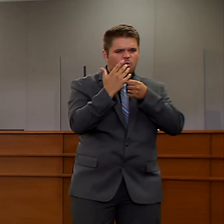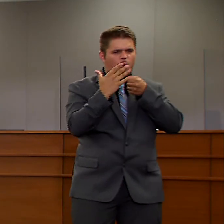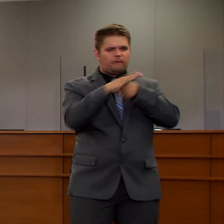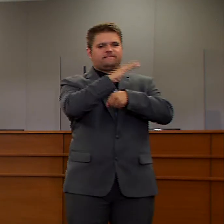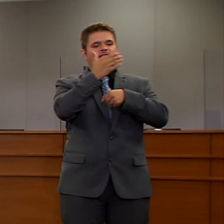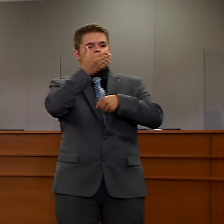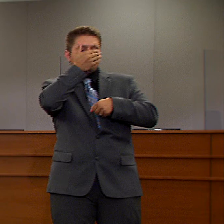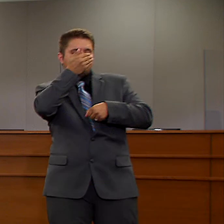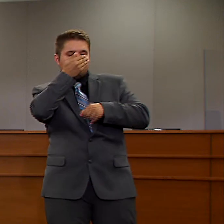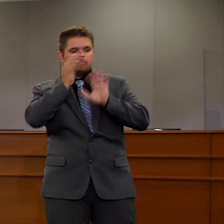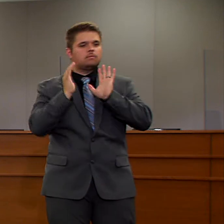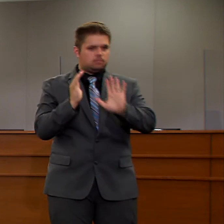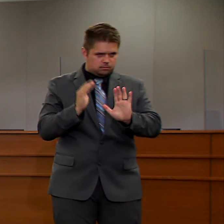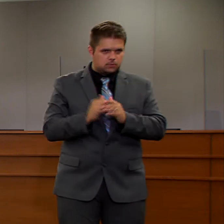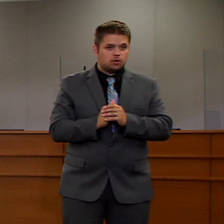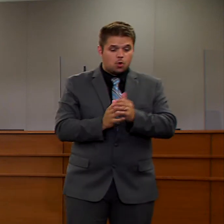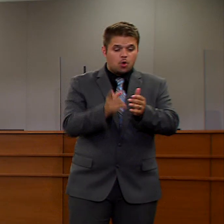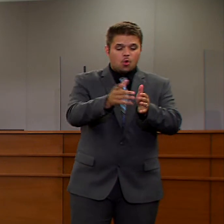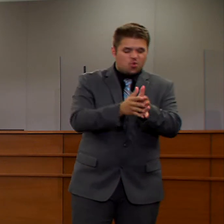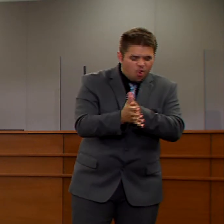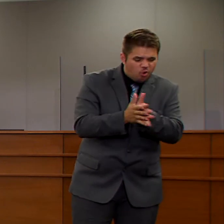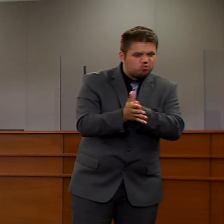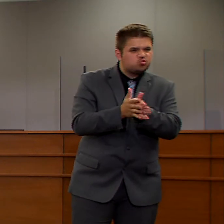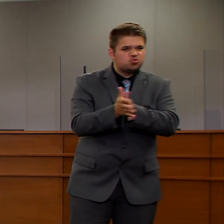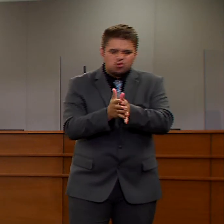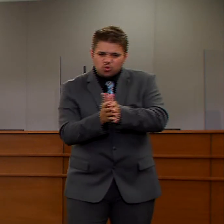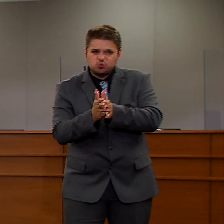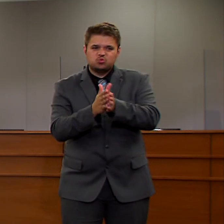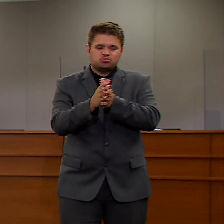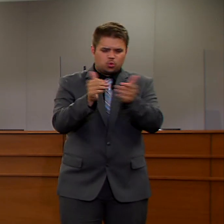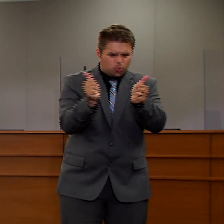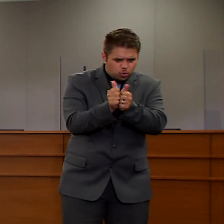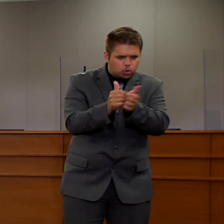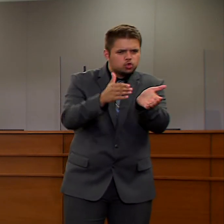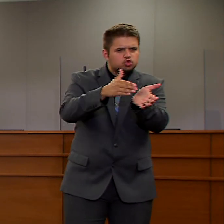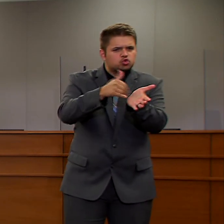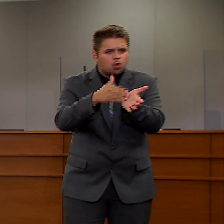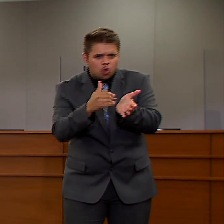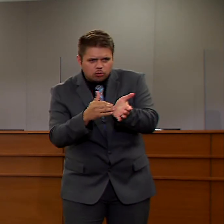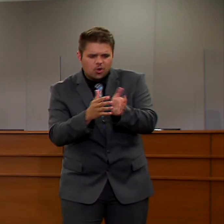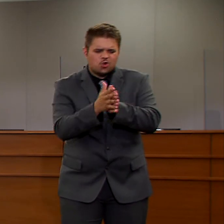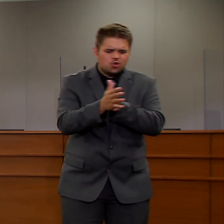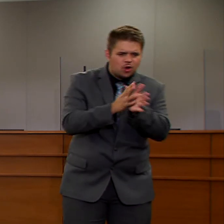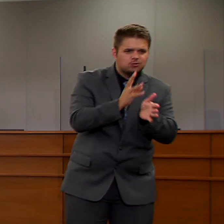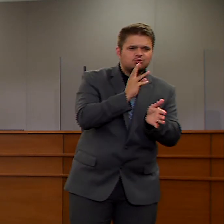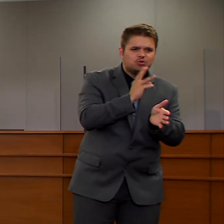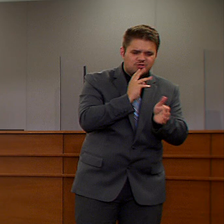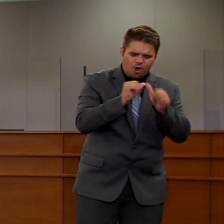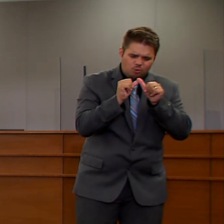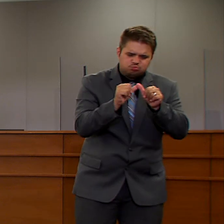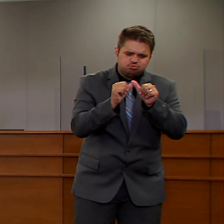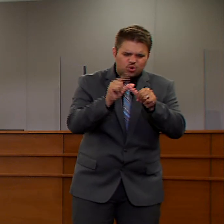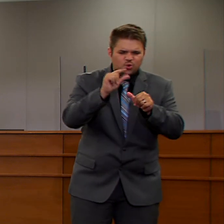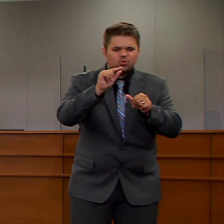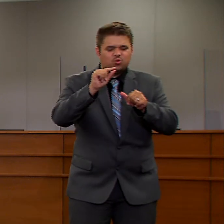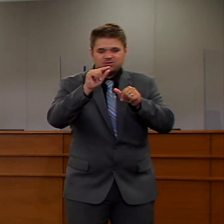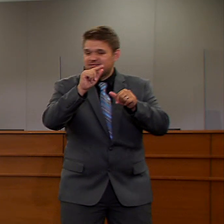face. If you spent time with someone who has tested positive for the virus or has symptoms quarantine